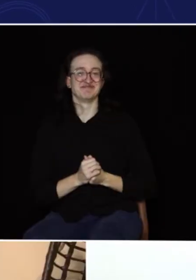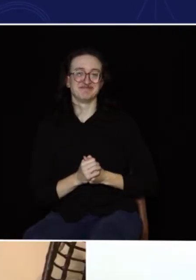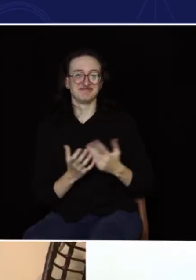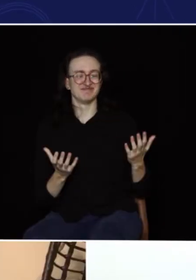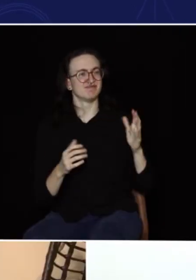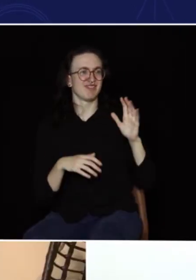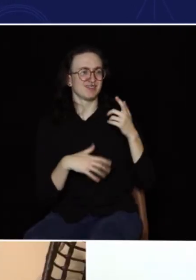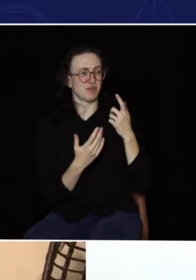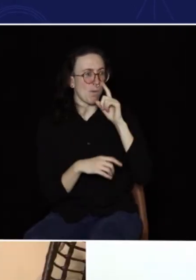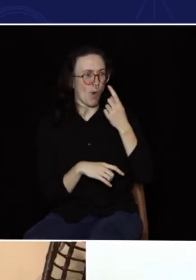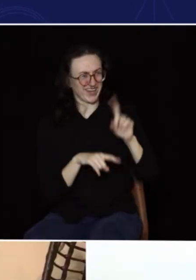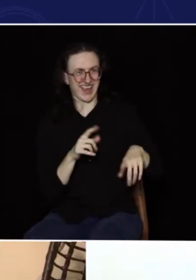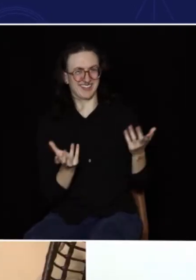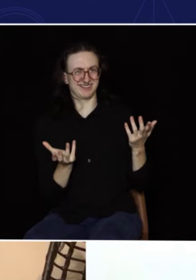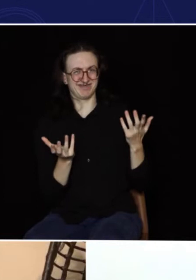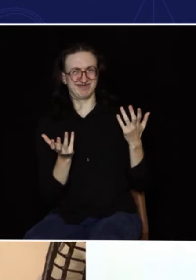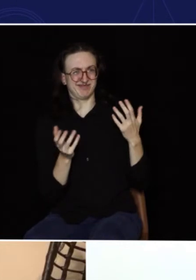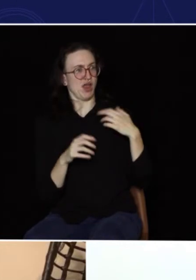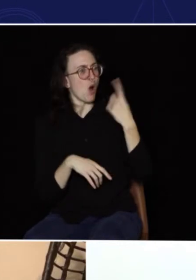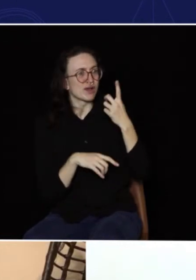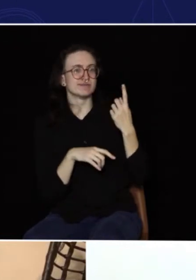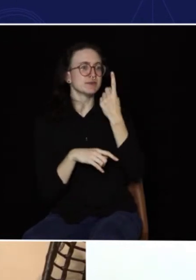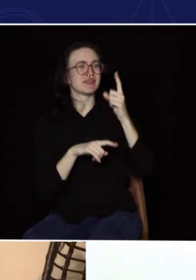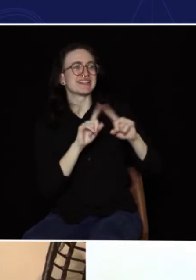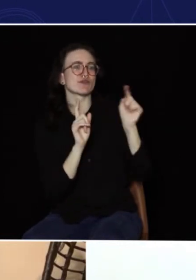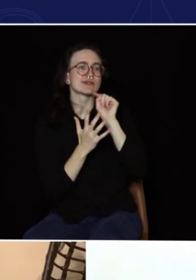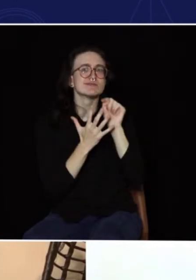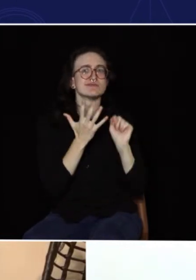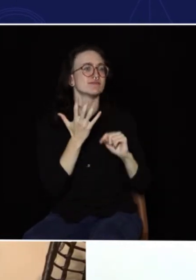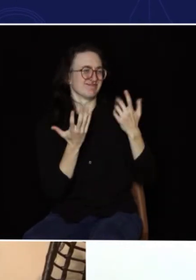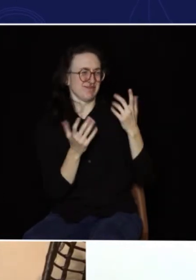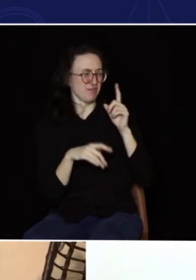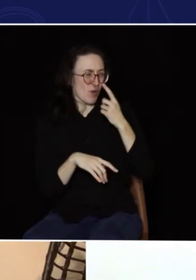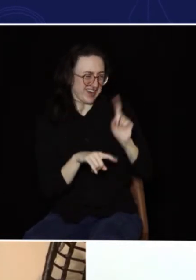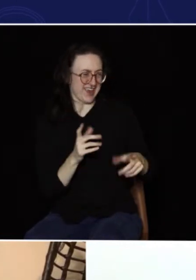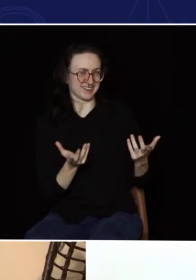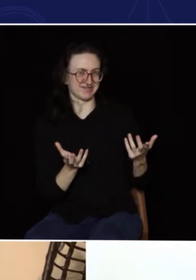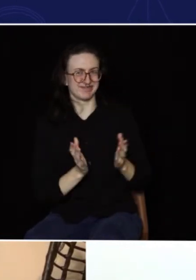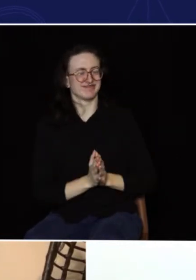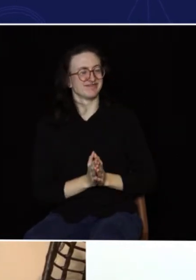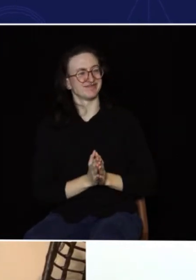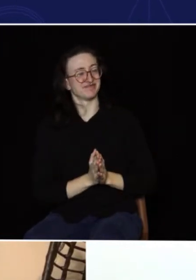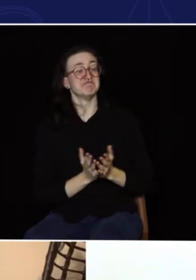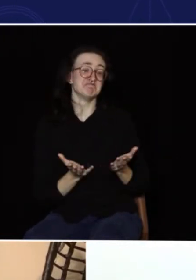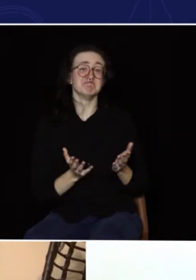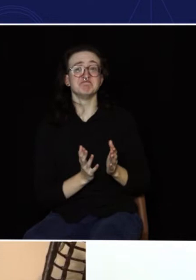[WILLIAMS:] I can never get bored, is what I’m saying. I can always do something different, right? I can never get bored.